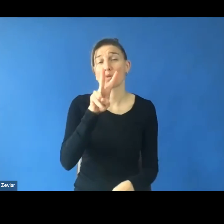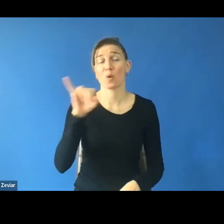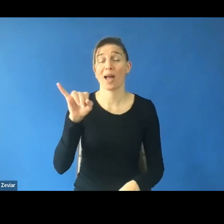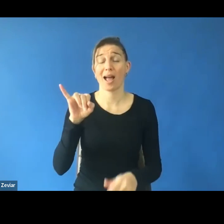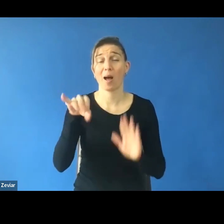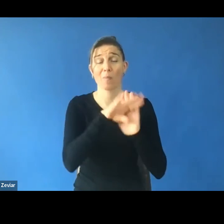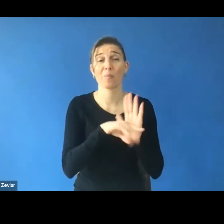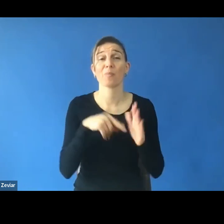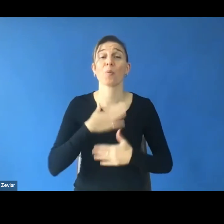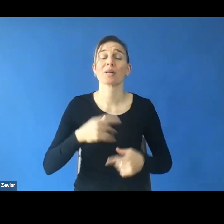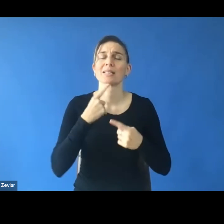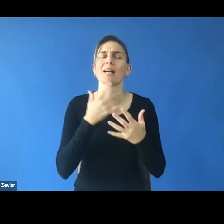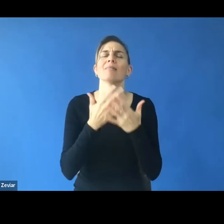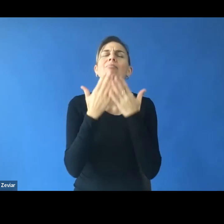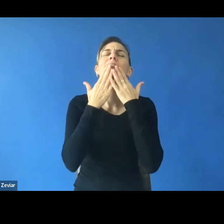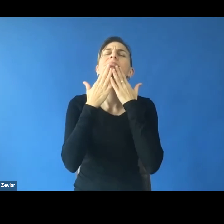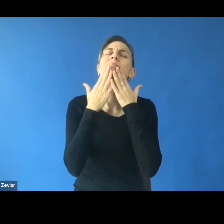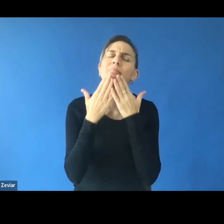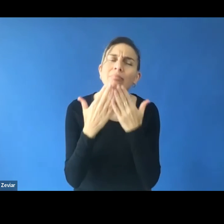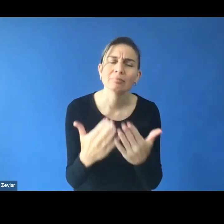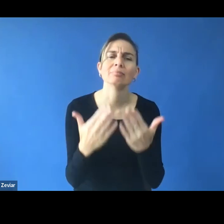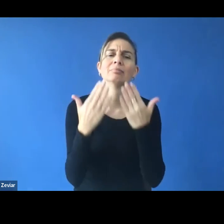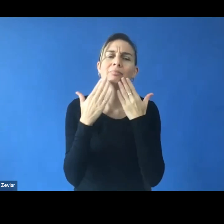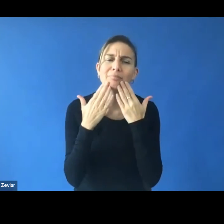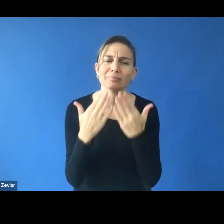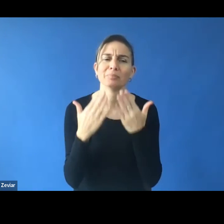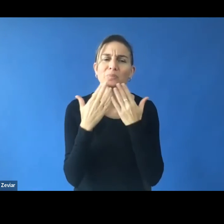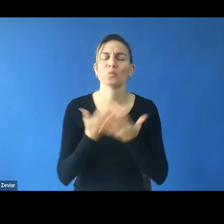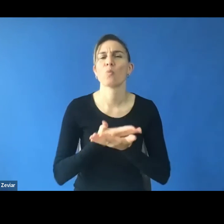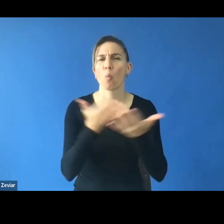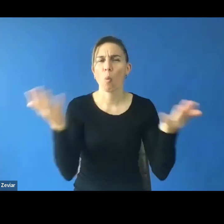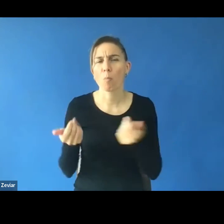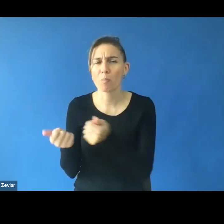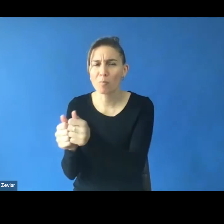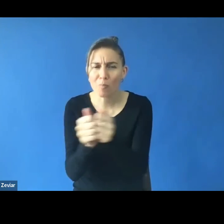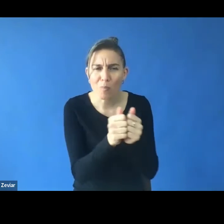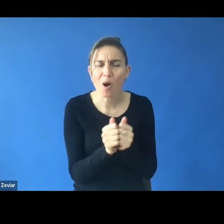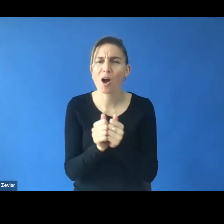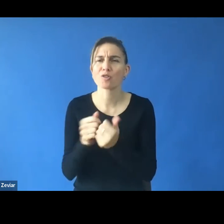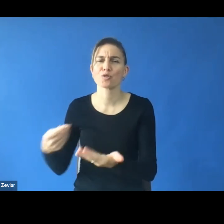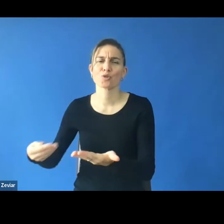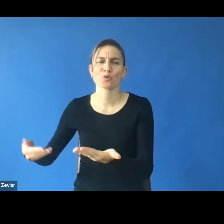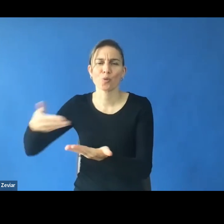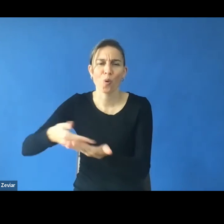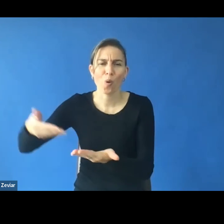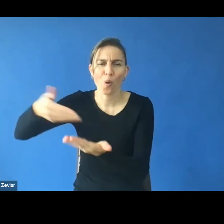I want to say a huge thank you to all of the partners and contributors towards our programme.